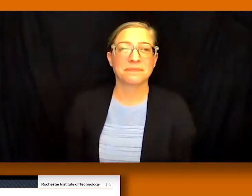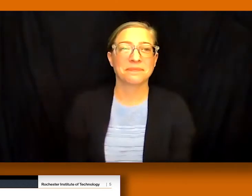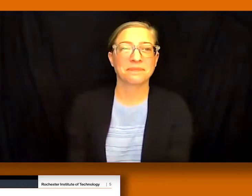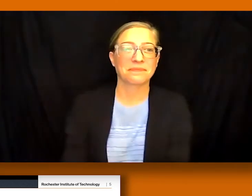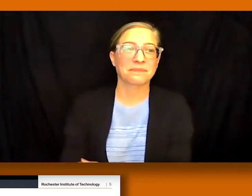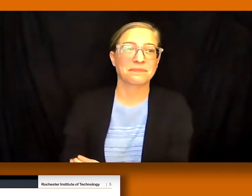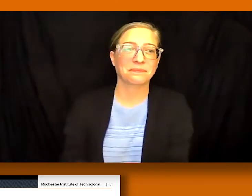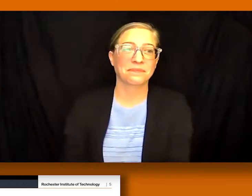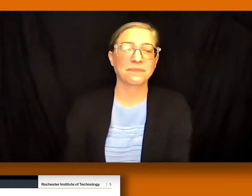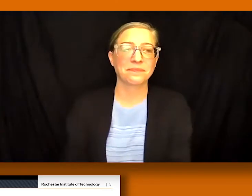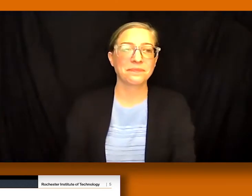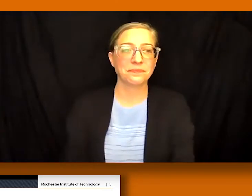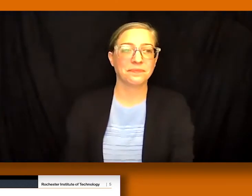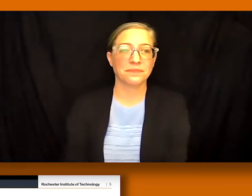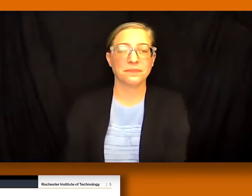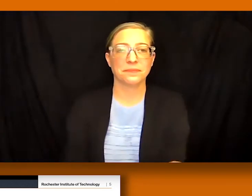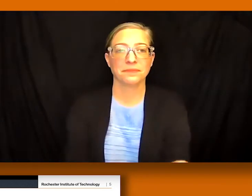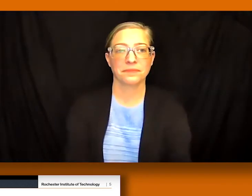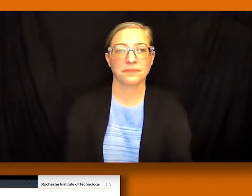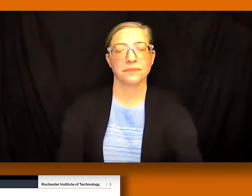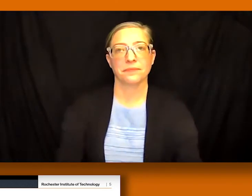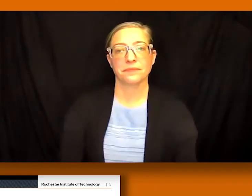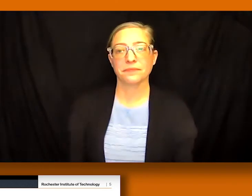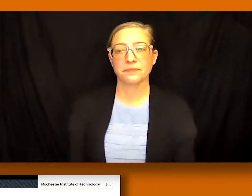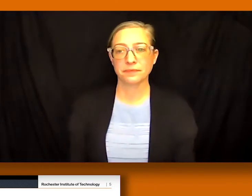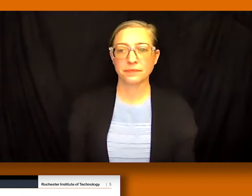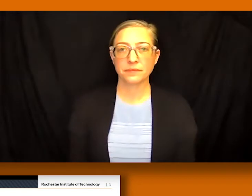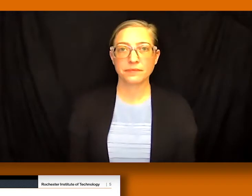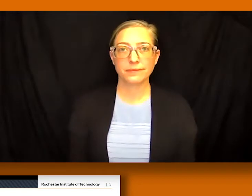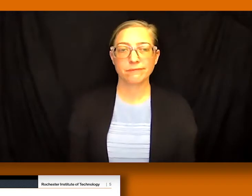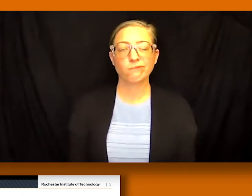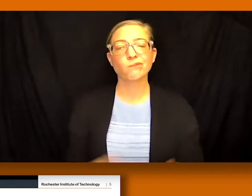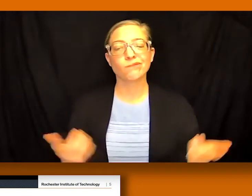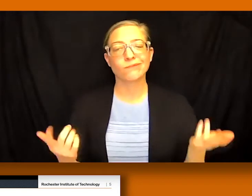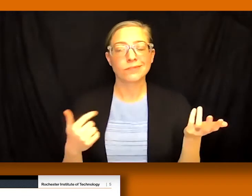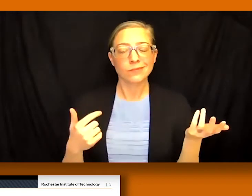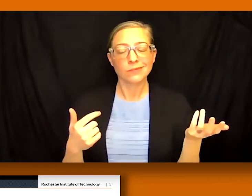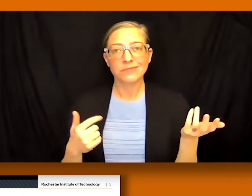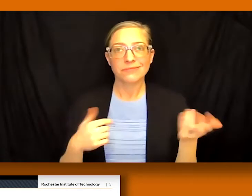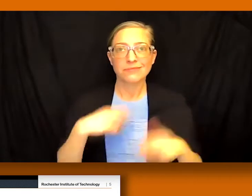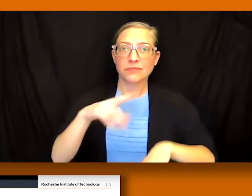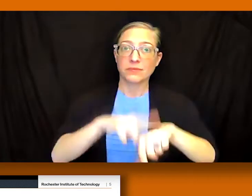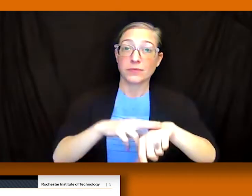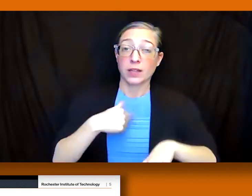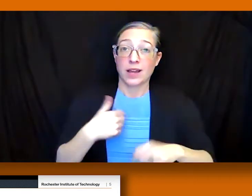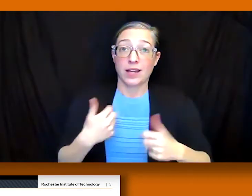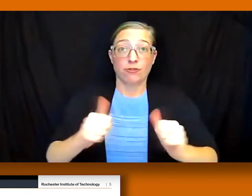So, I try to be as flexible as I can, um, so if you want to work that way,